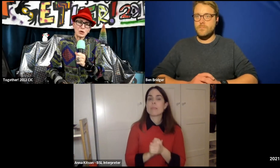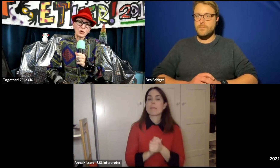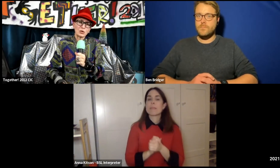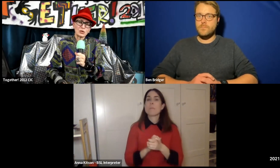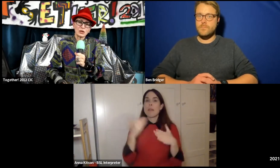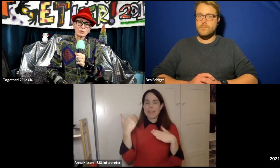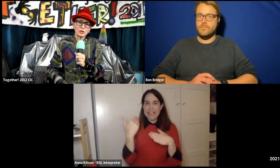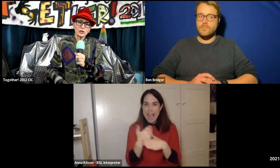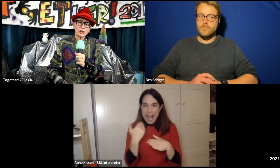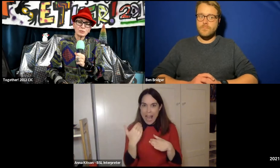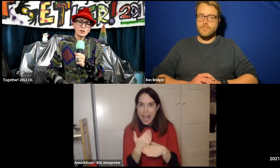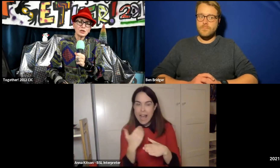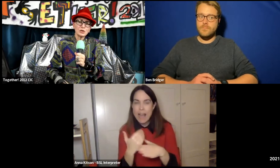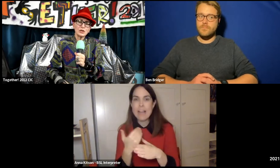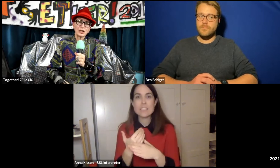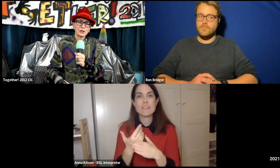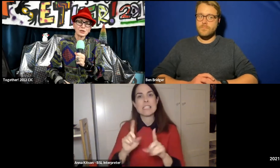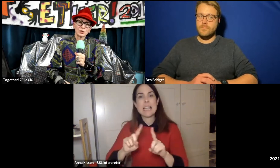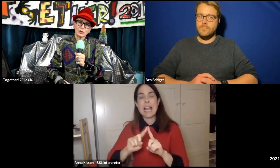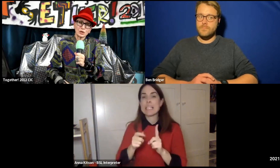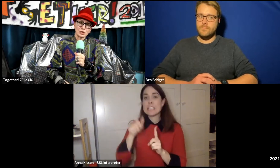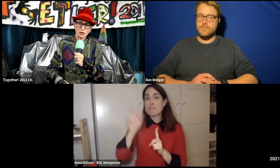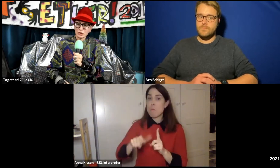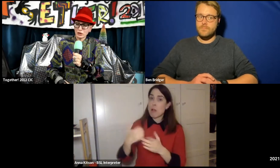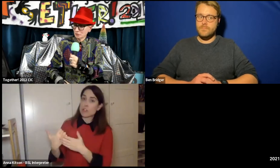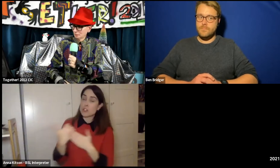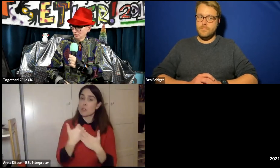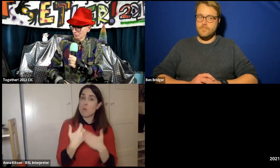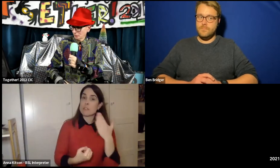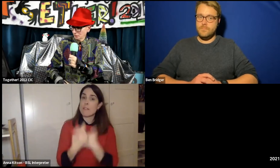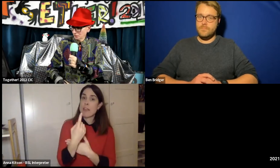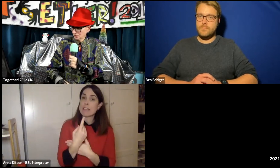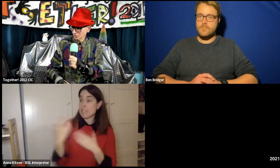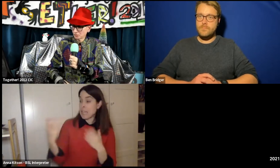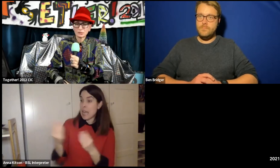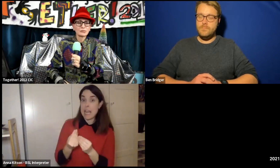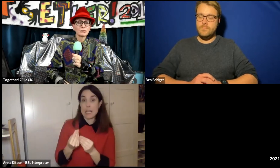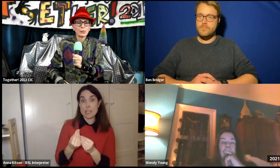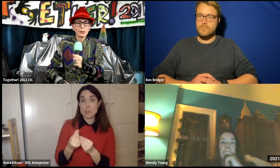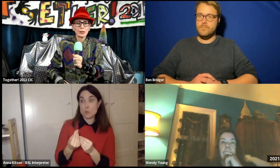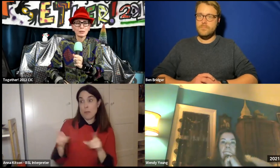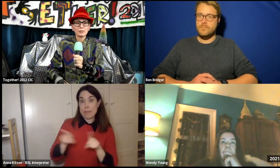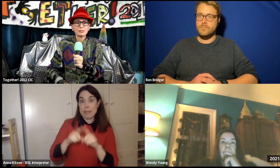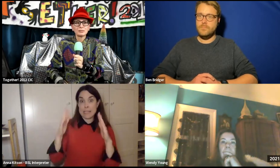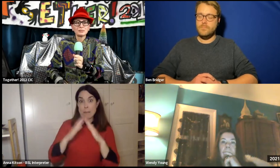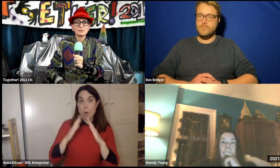part and I'm going to come to you next I think Julie. Wonderful.